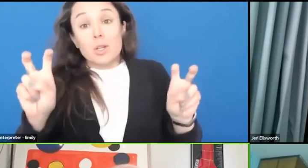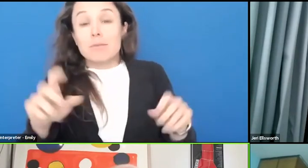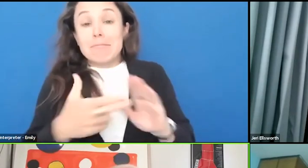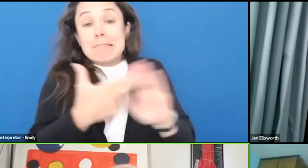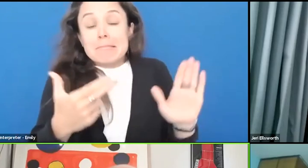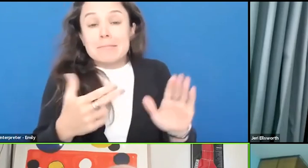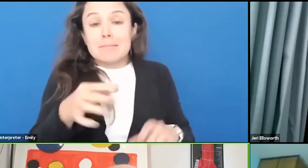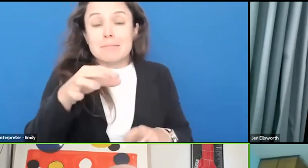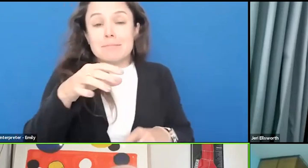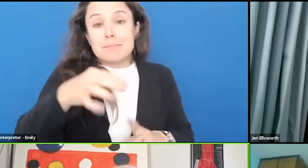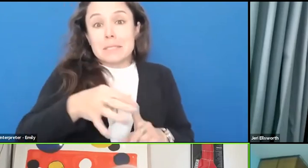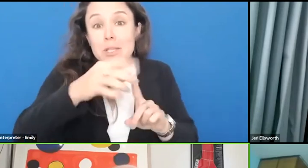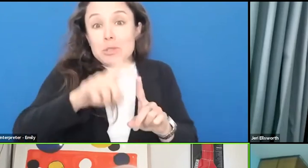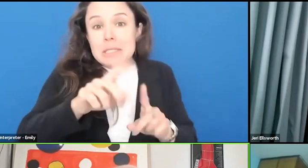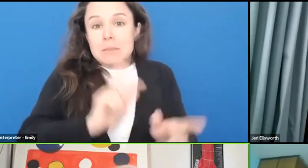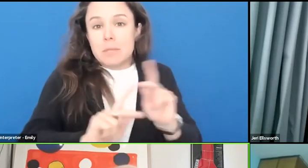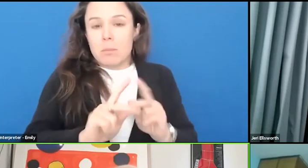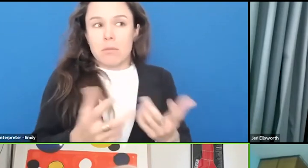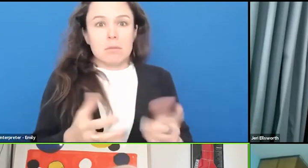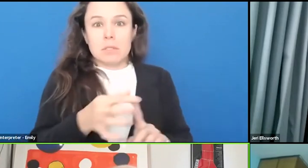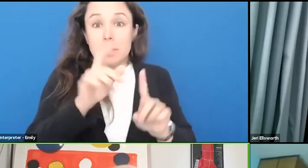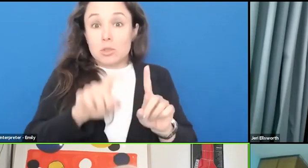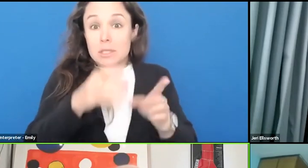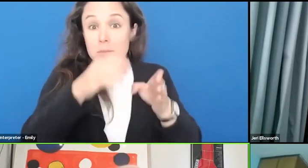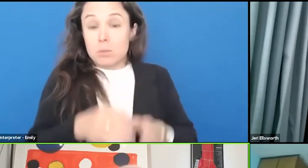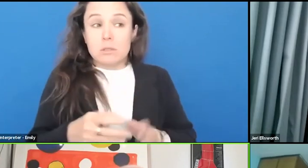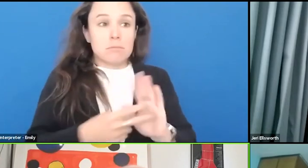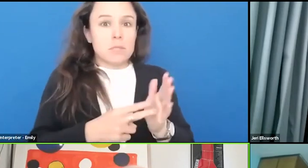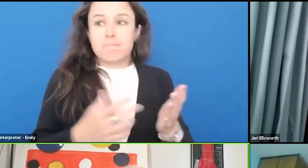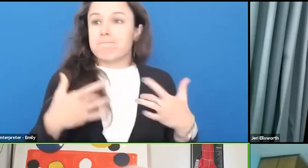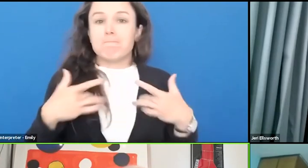a special needs person could be someone who just doesn't want to change interface,